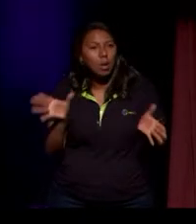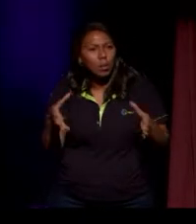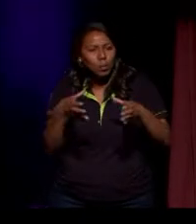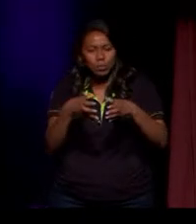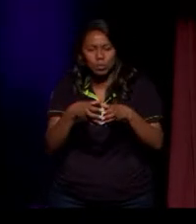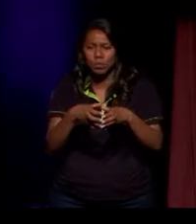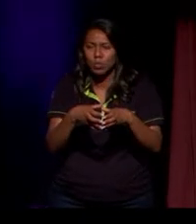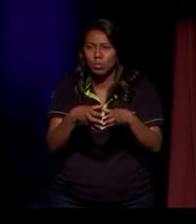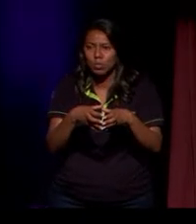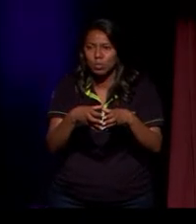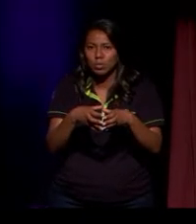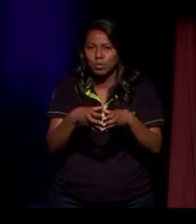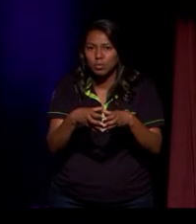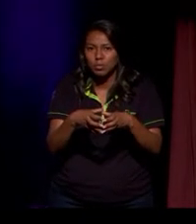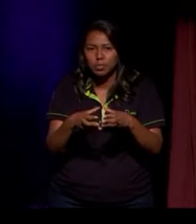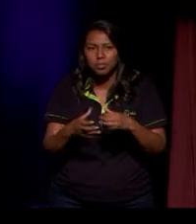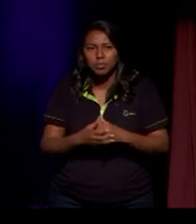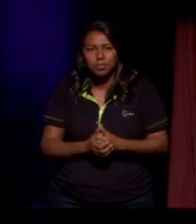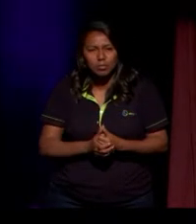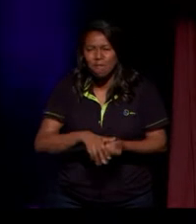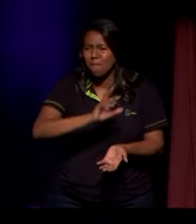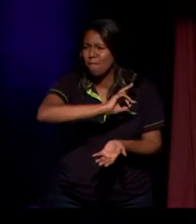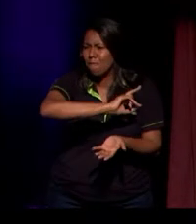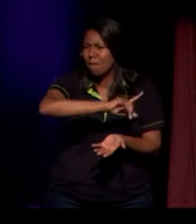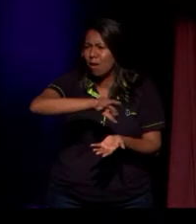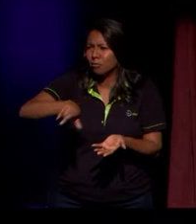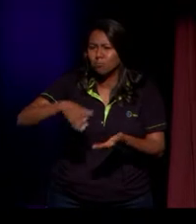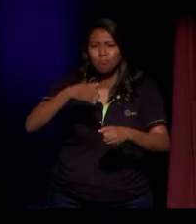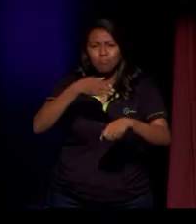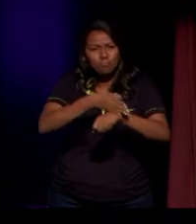will talk about sexism, classism, heterosexism, racism